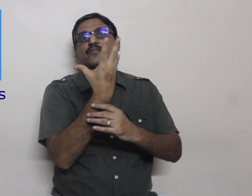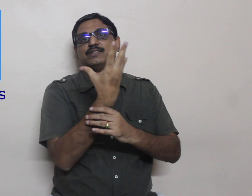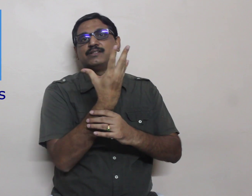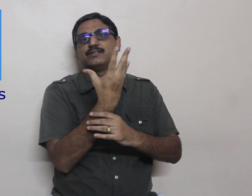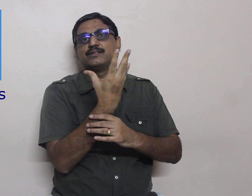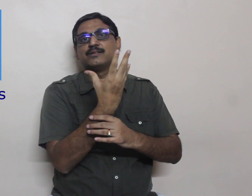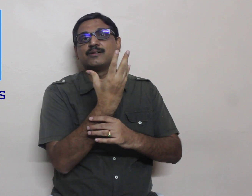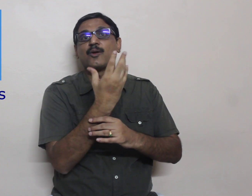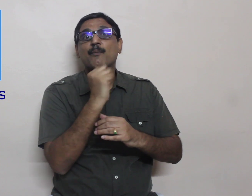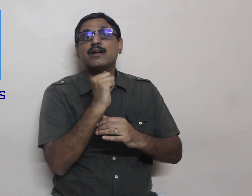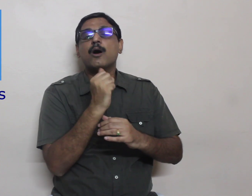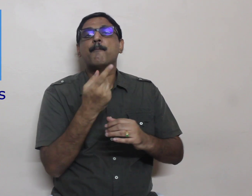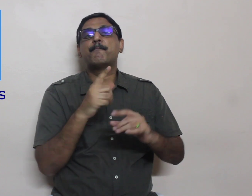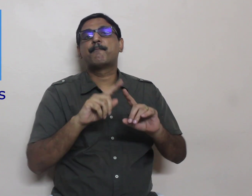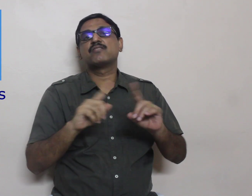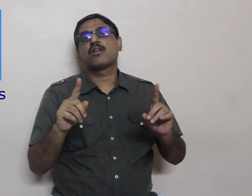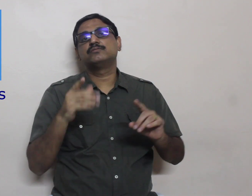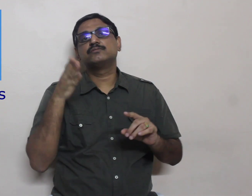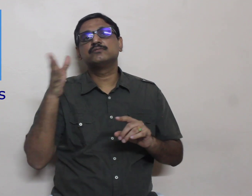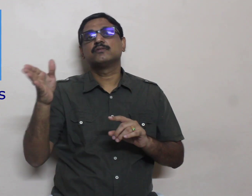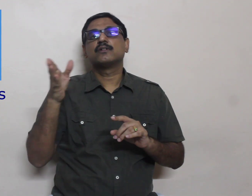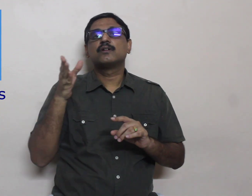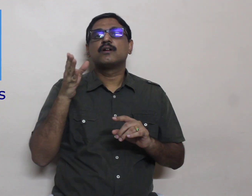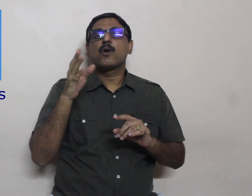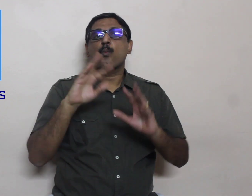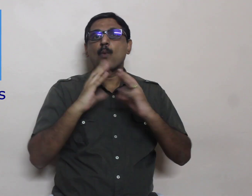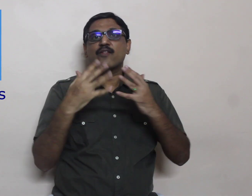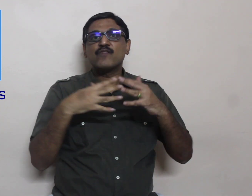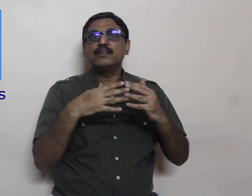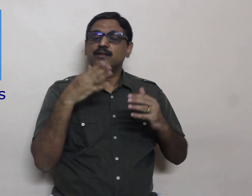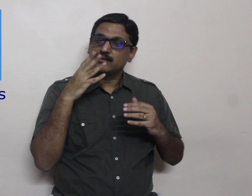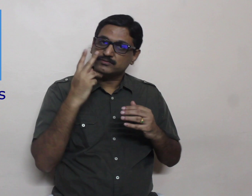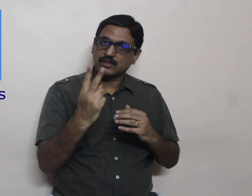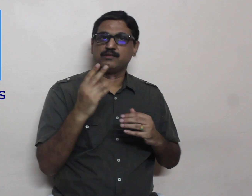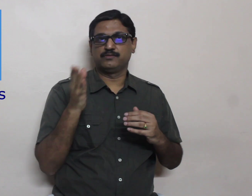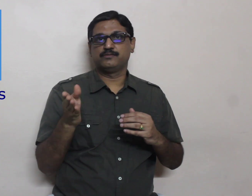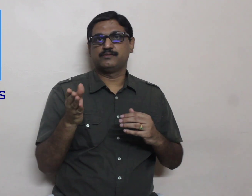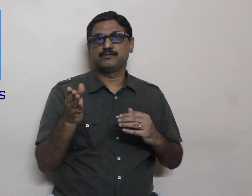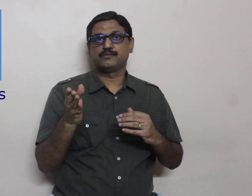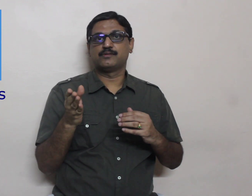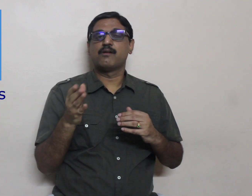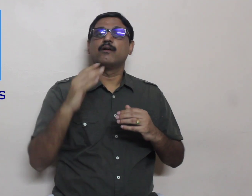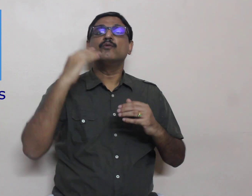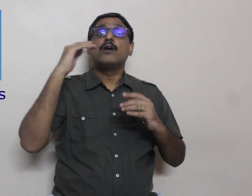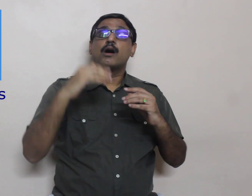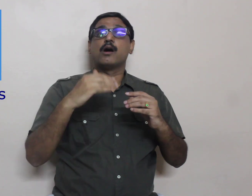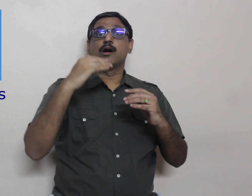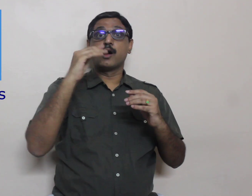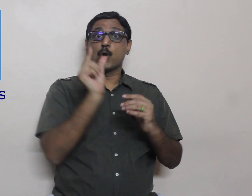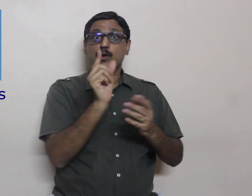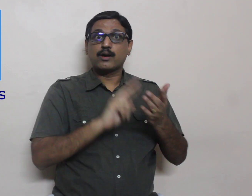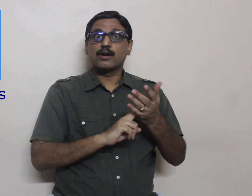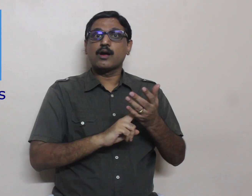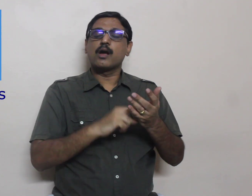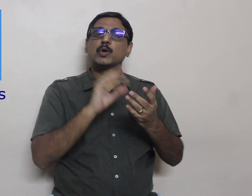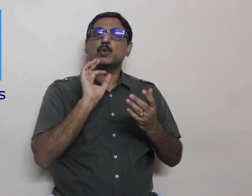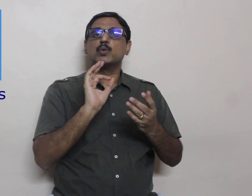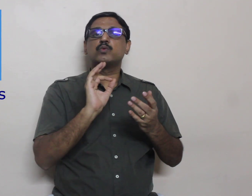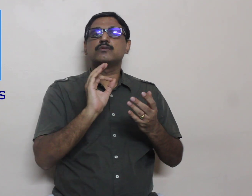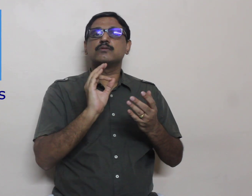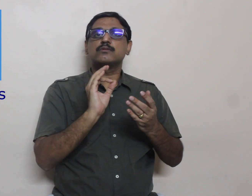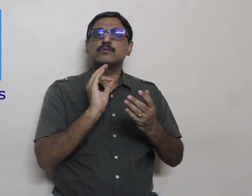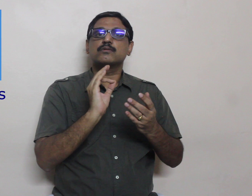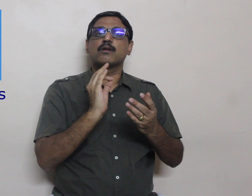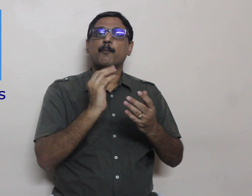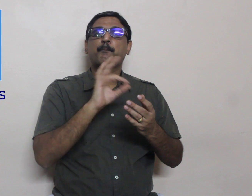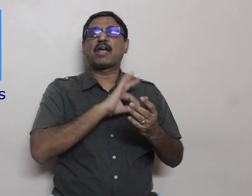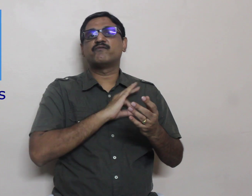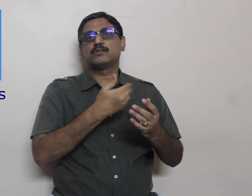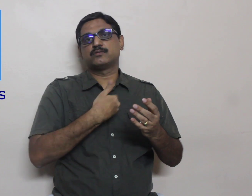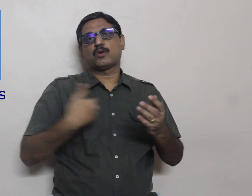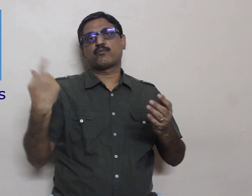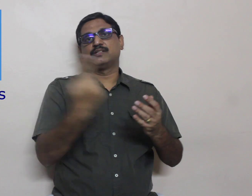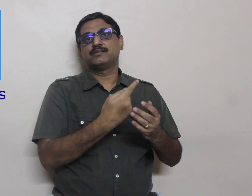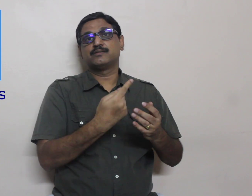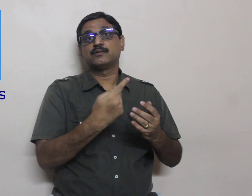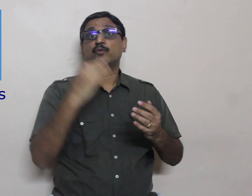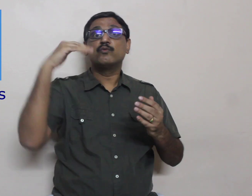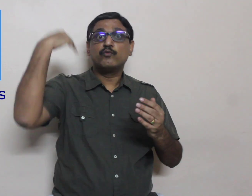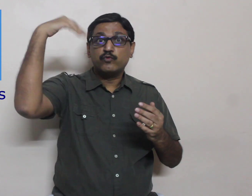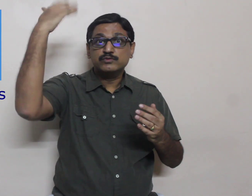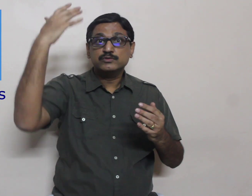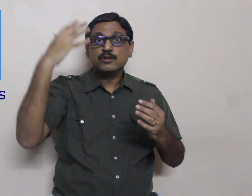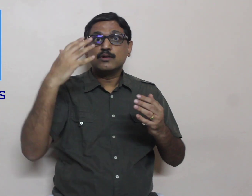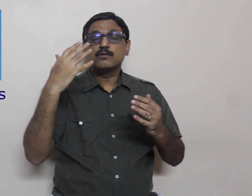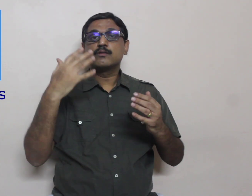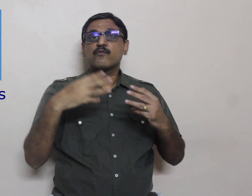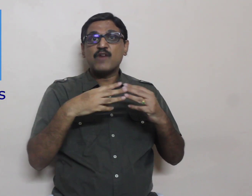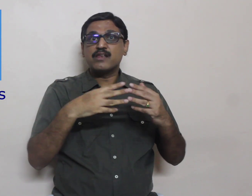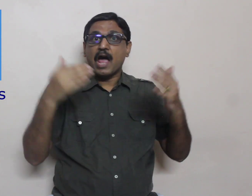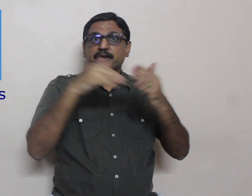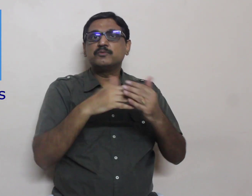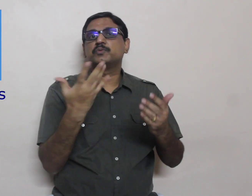because of World War Two. The United Nations will prevent further wars happening in the future